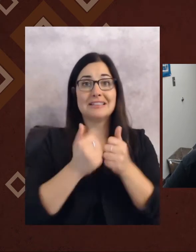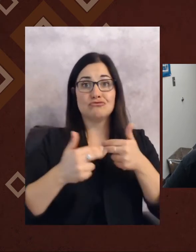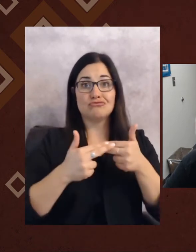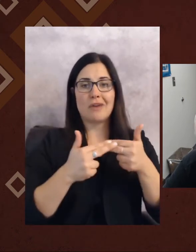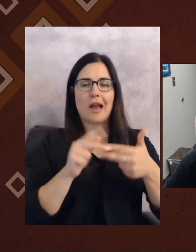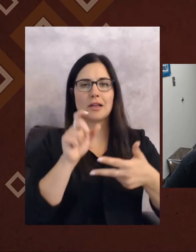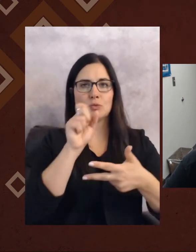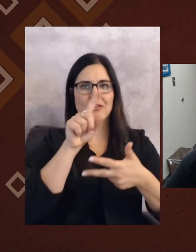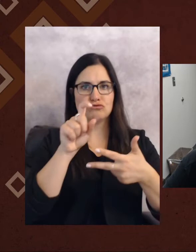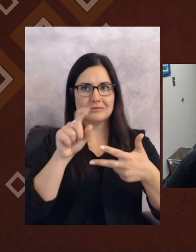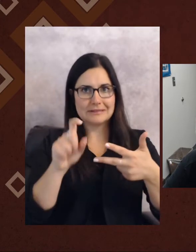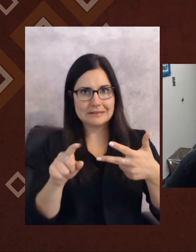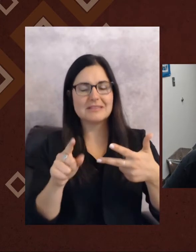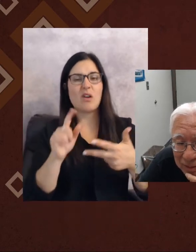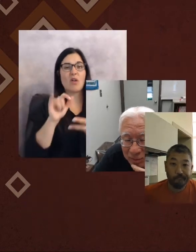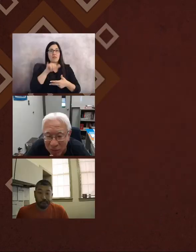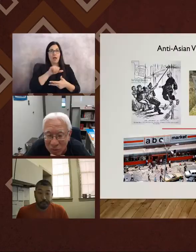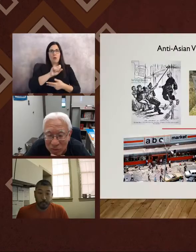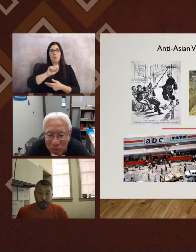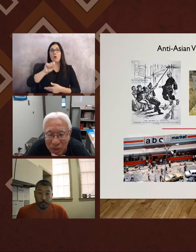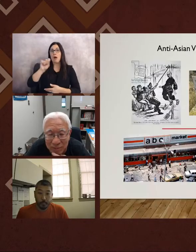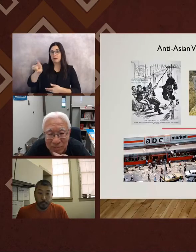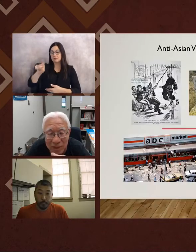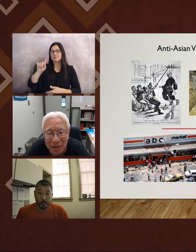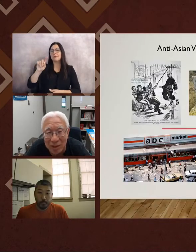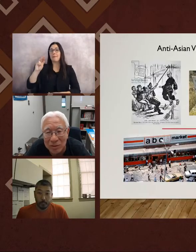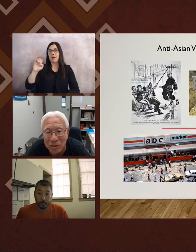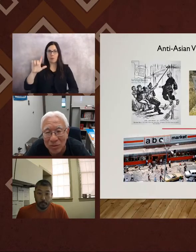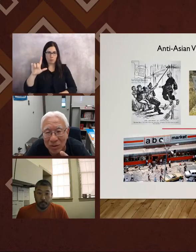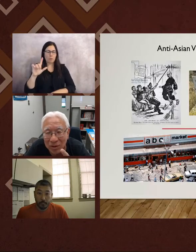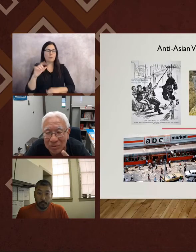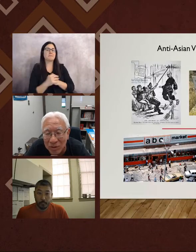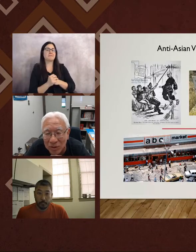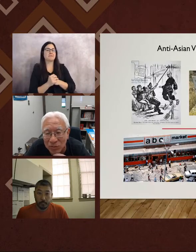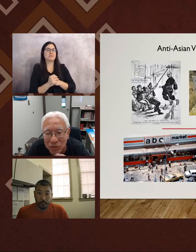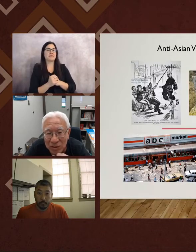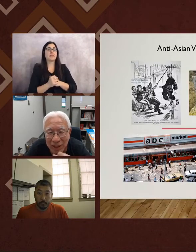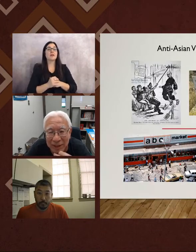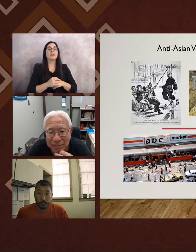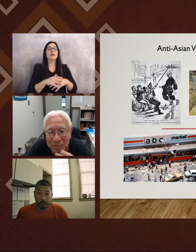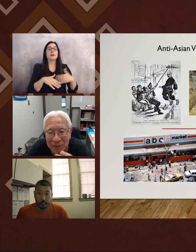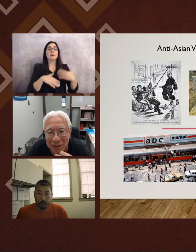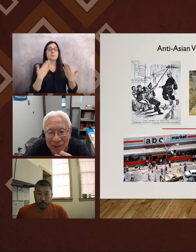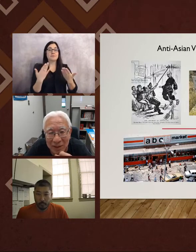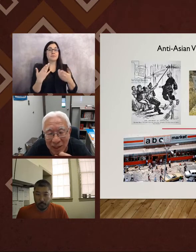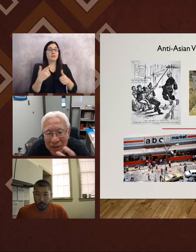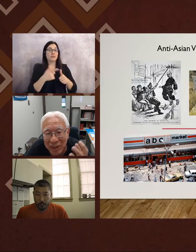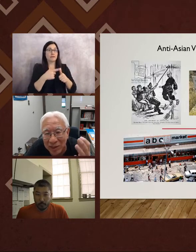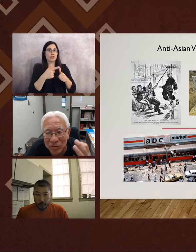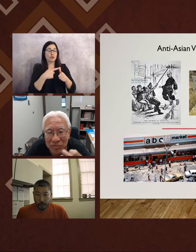So I direct that for Michael as well. So on this first slide, anti-Asian